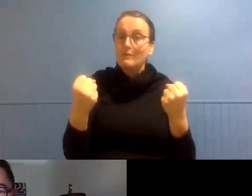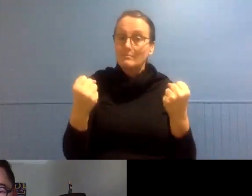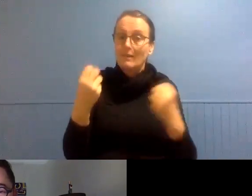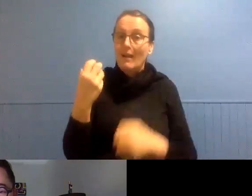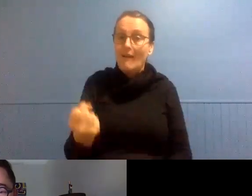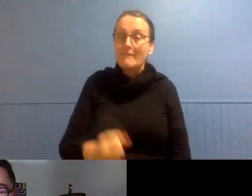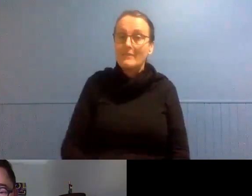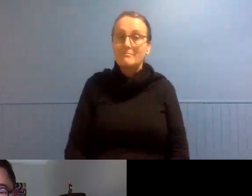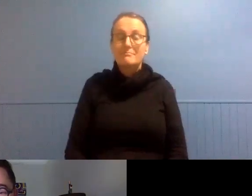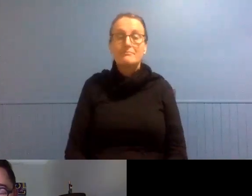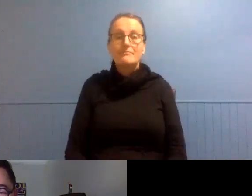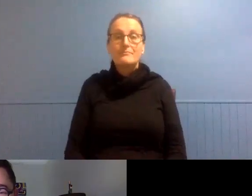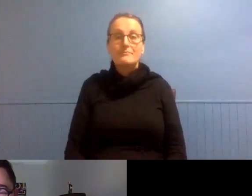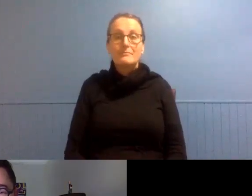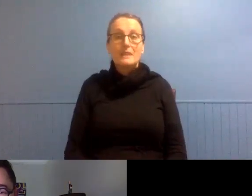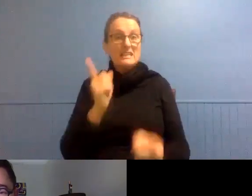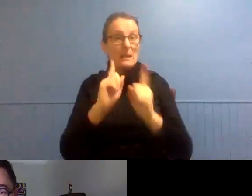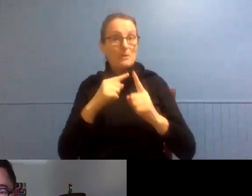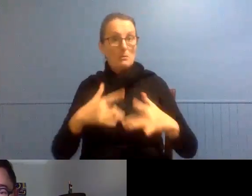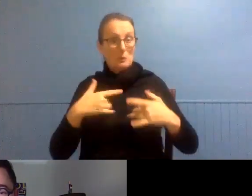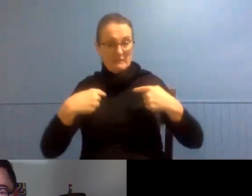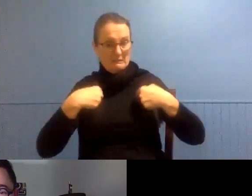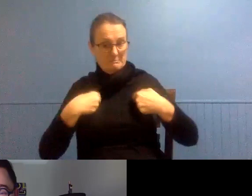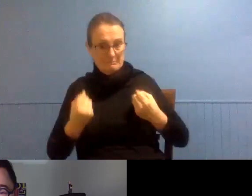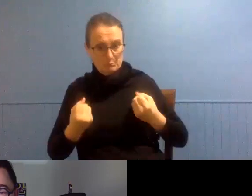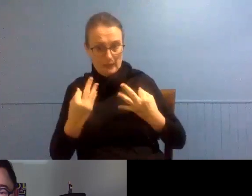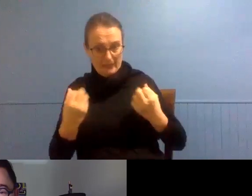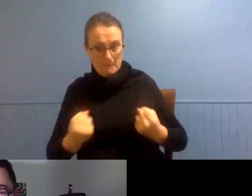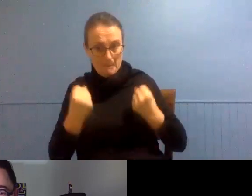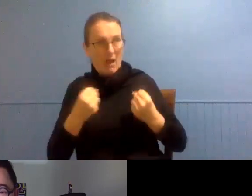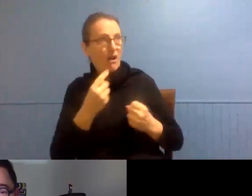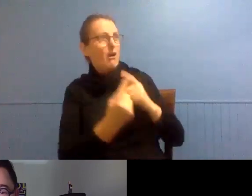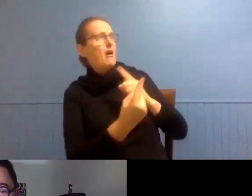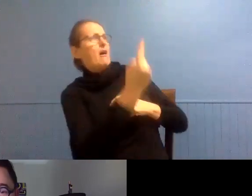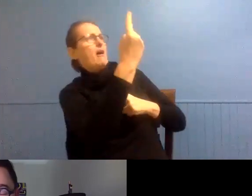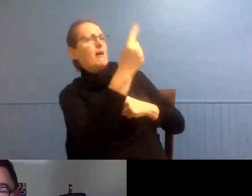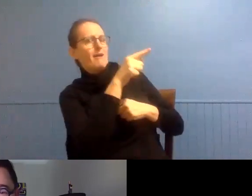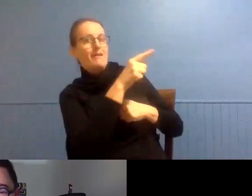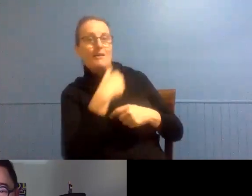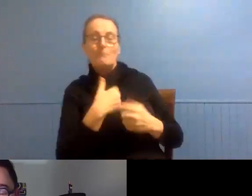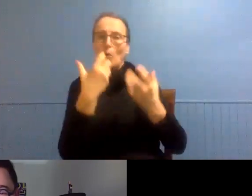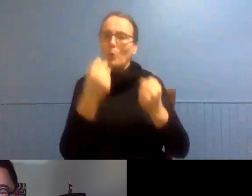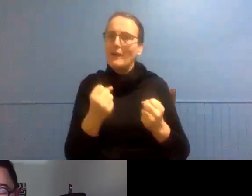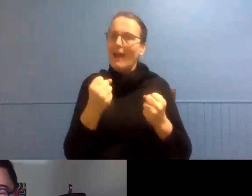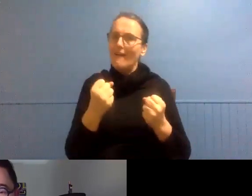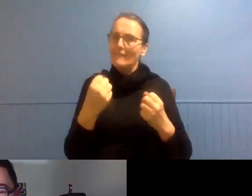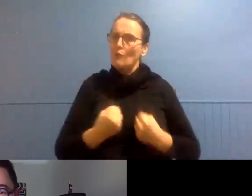will not see it in ourselves, and we'll see it in other people, but we have to use the power we've got.